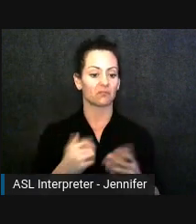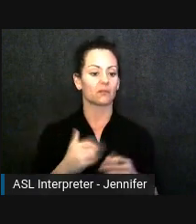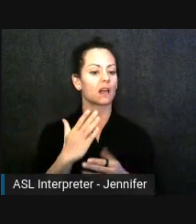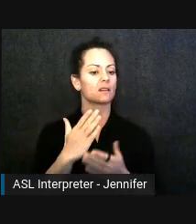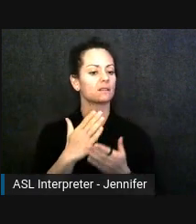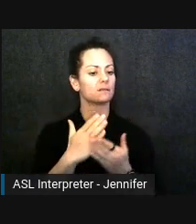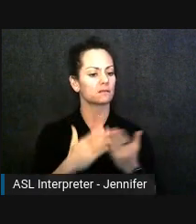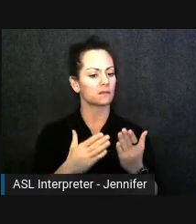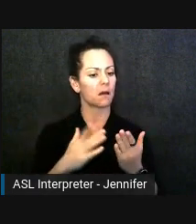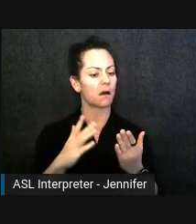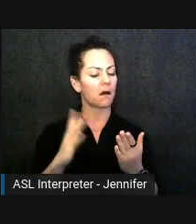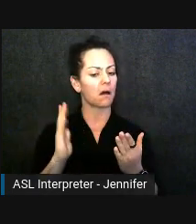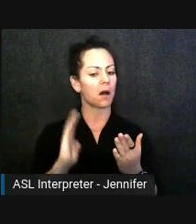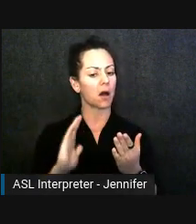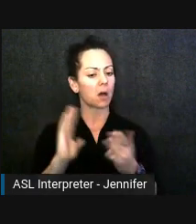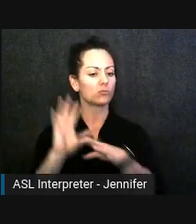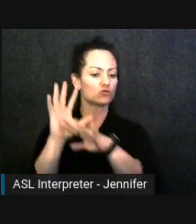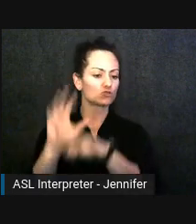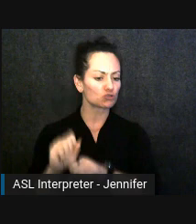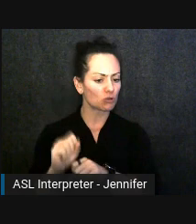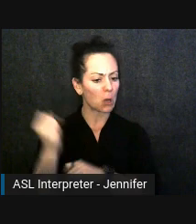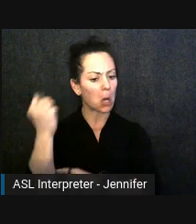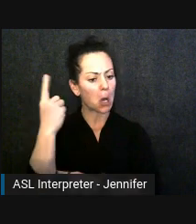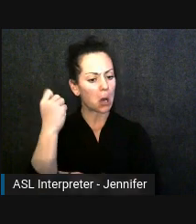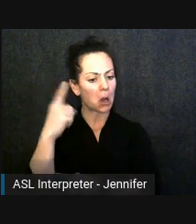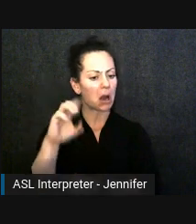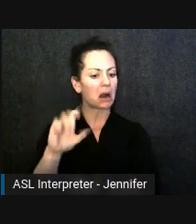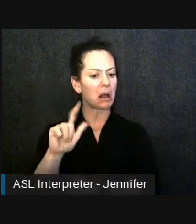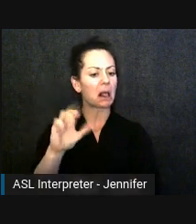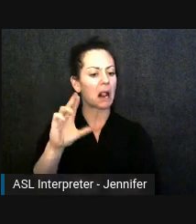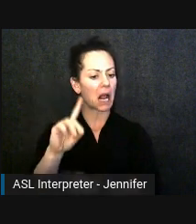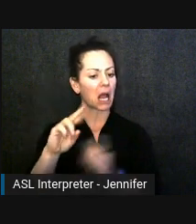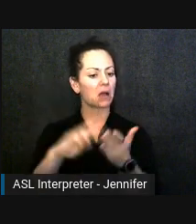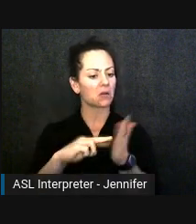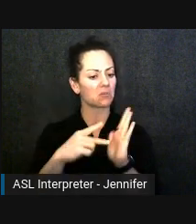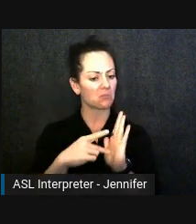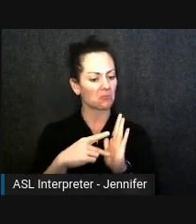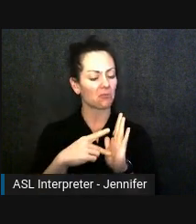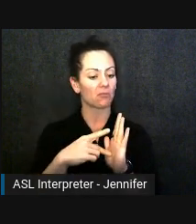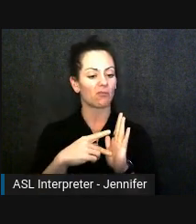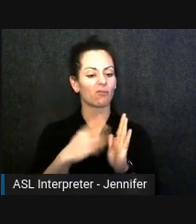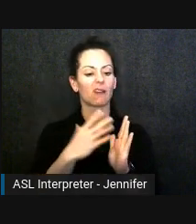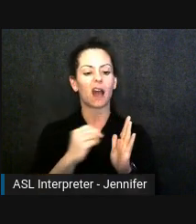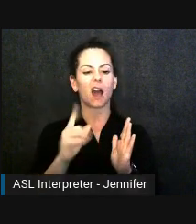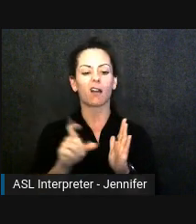of what the cloud is, and then a couple of other parts and pieces.